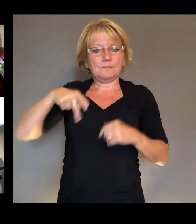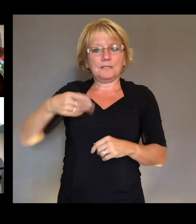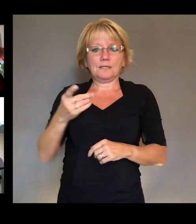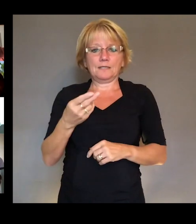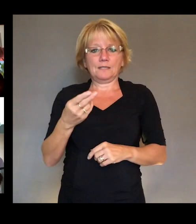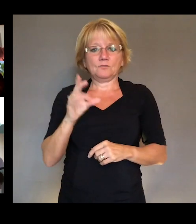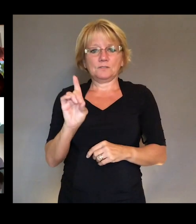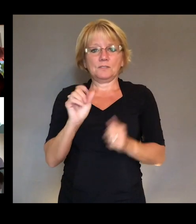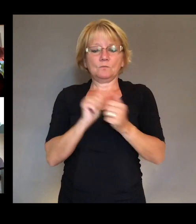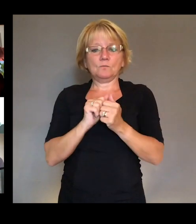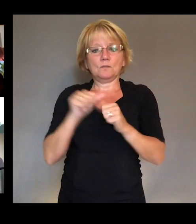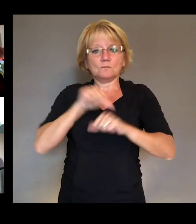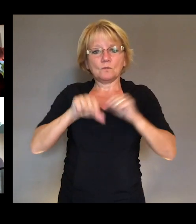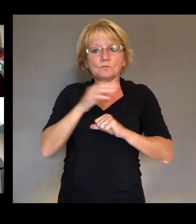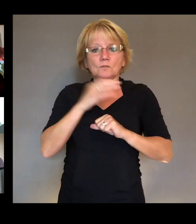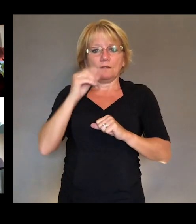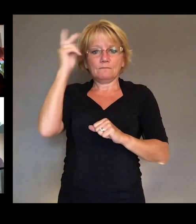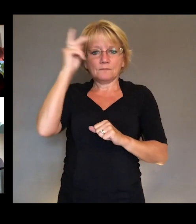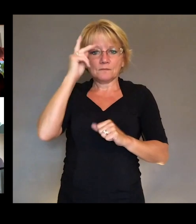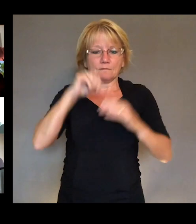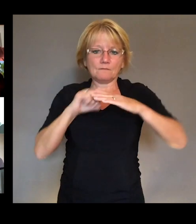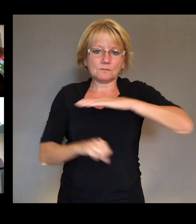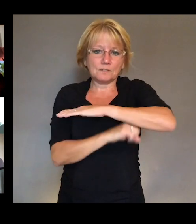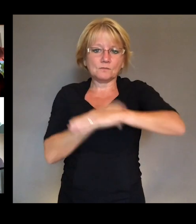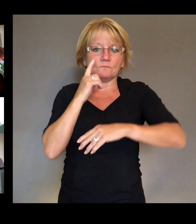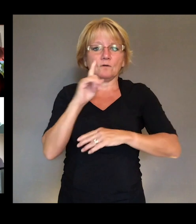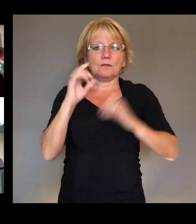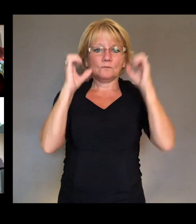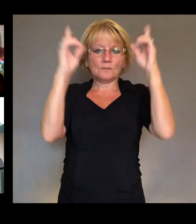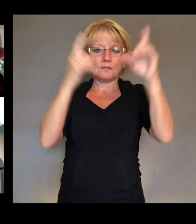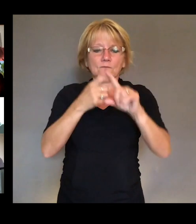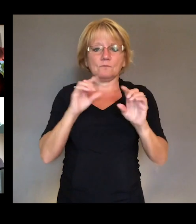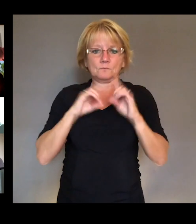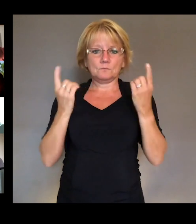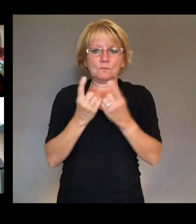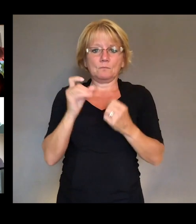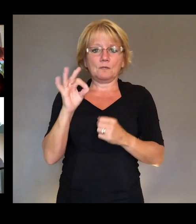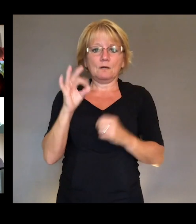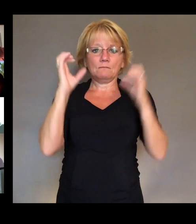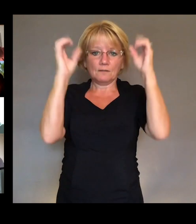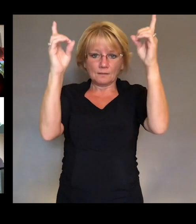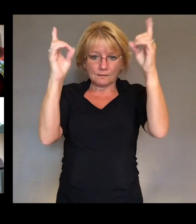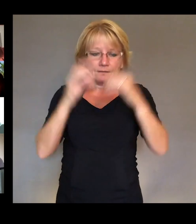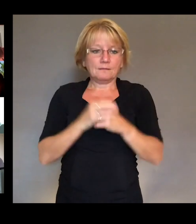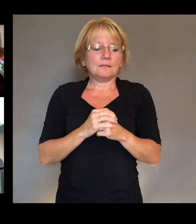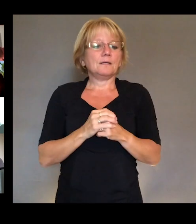in social and philosophical foundations of education from the Department of Education.